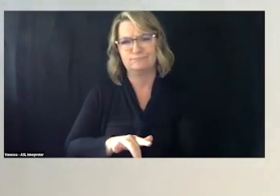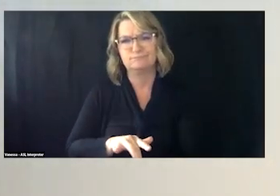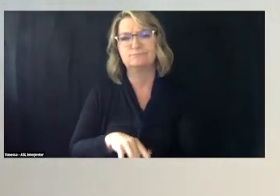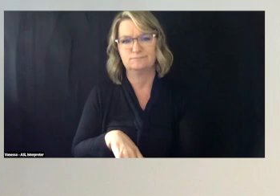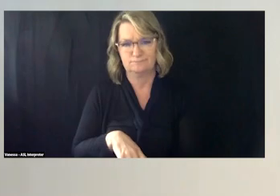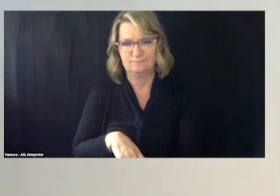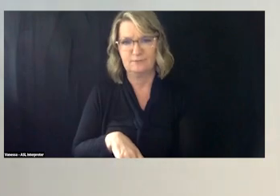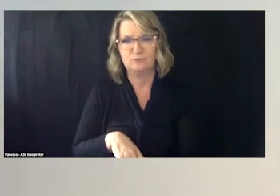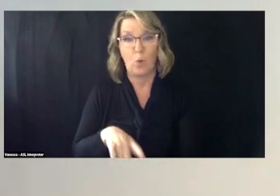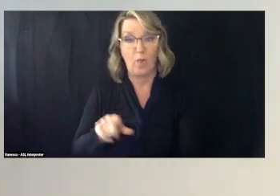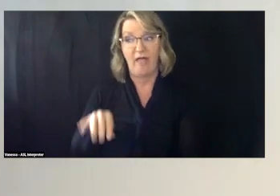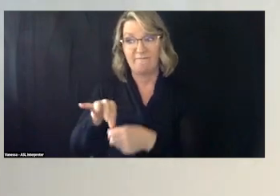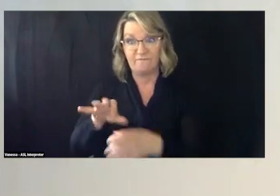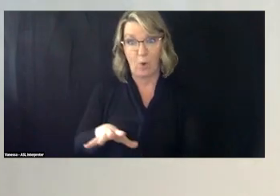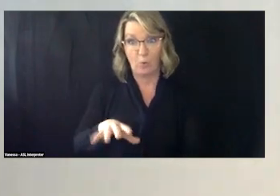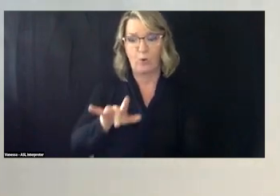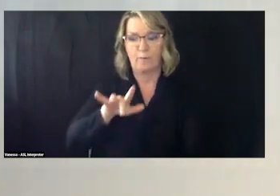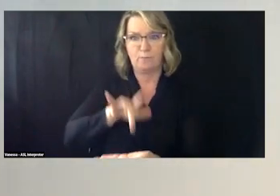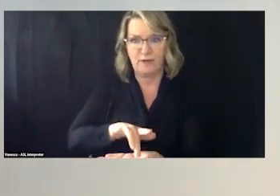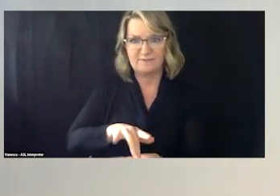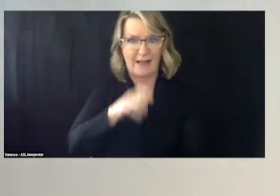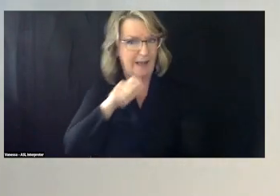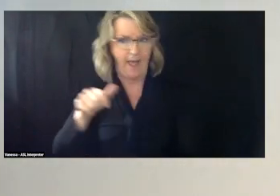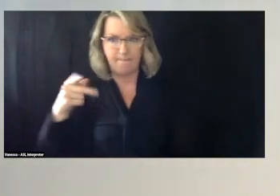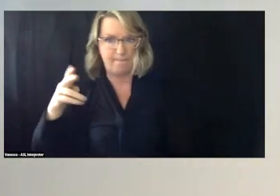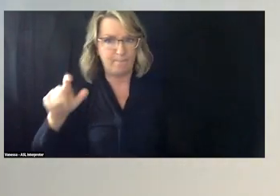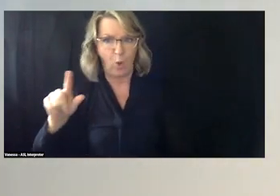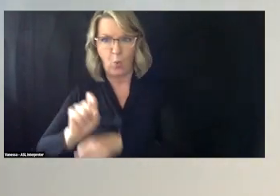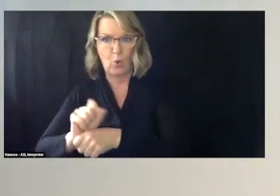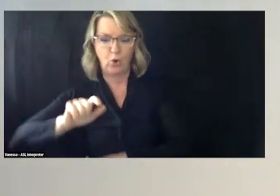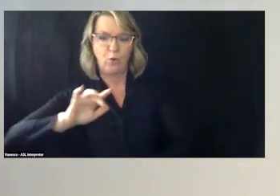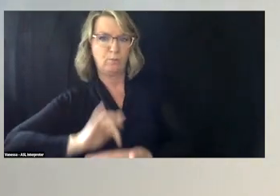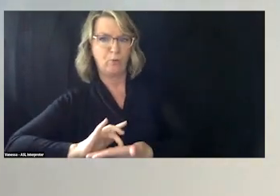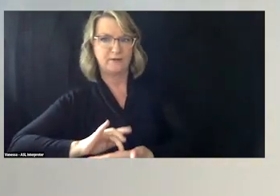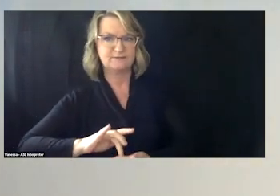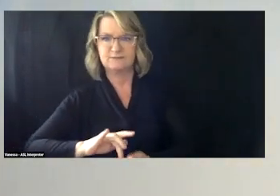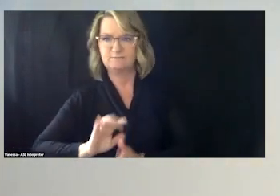ahead and cast again it's the voter that's pressing these buttons not the poll worker